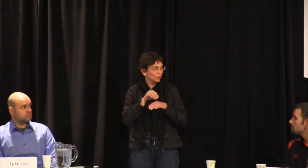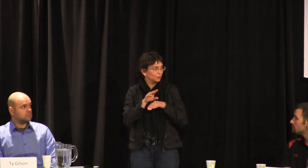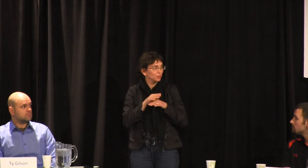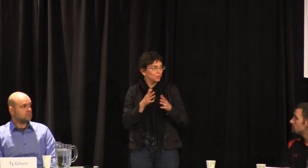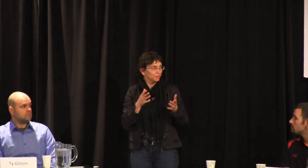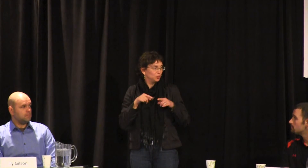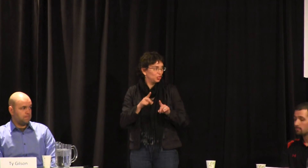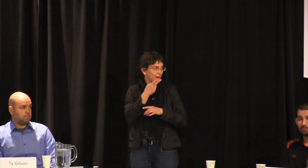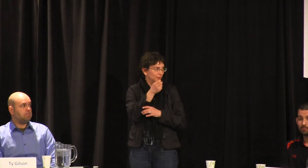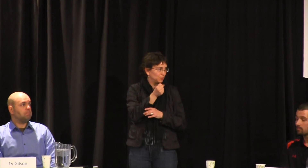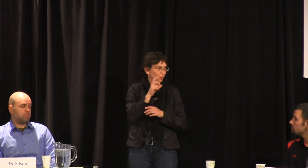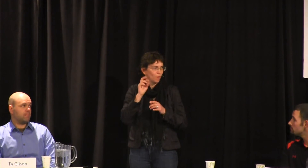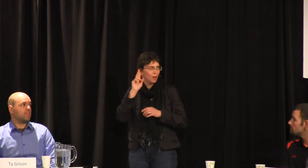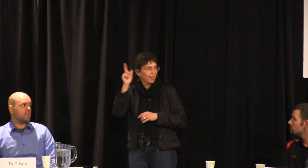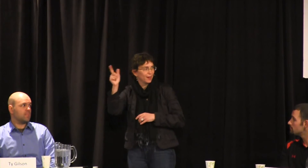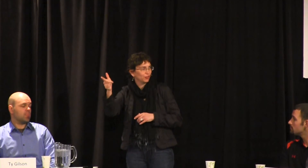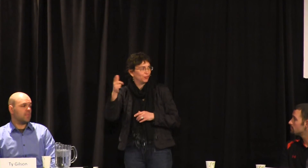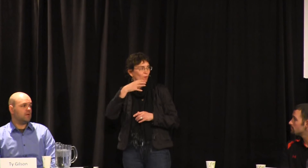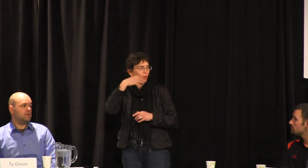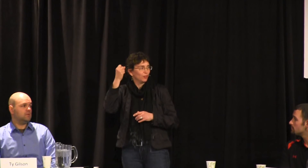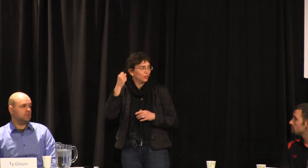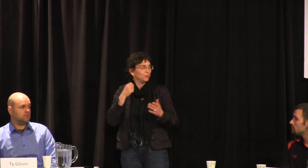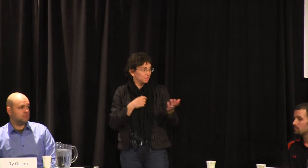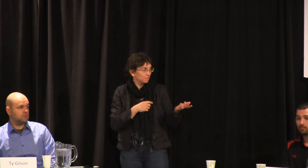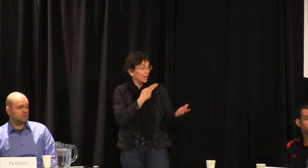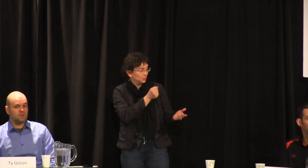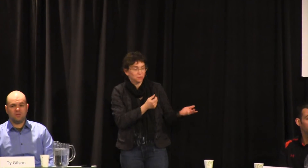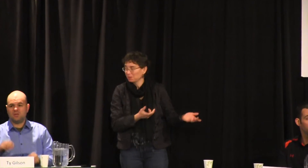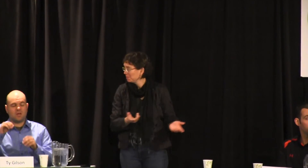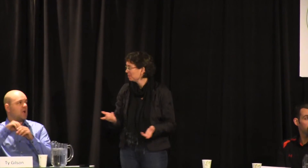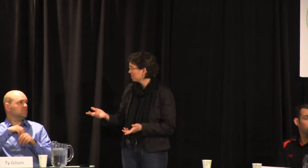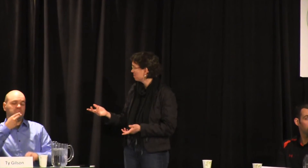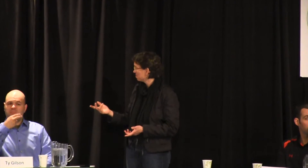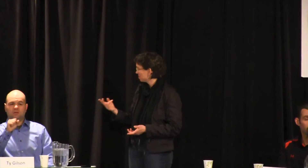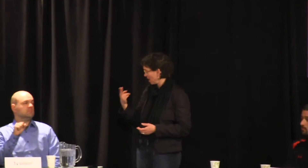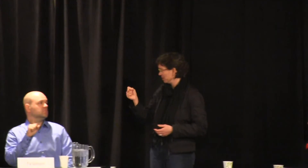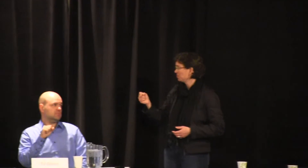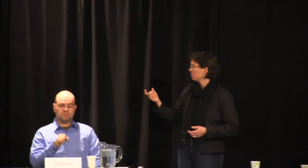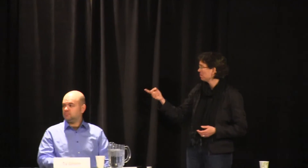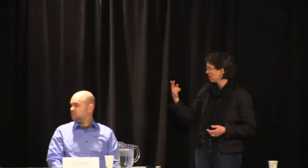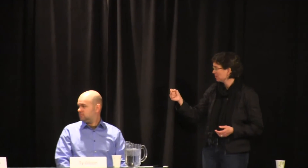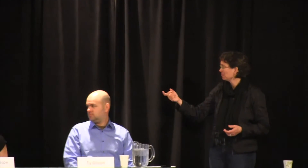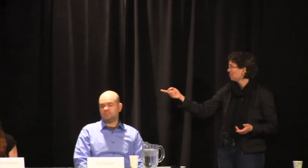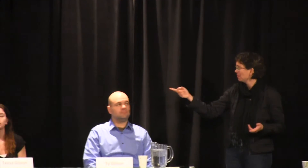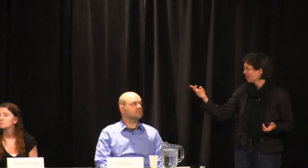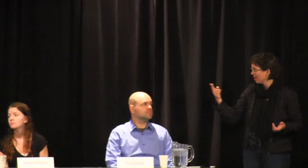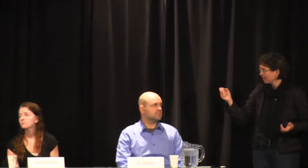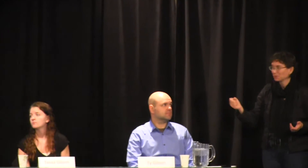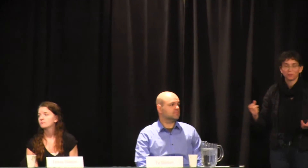With the vocational rehabilitation? Oh, it was in high school, oh, yeah.